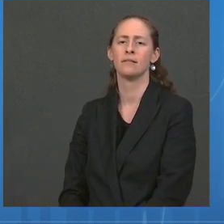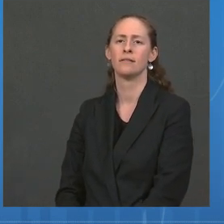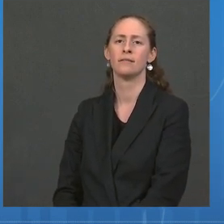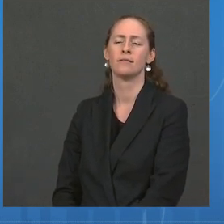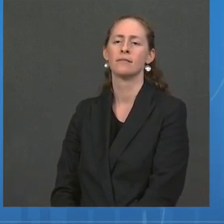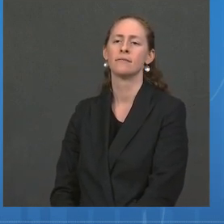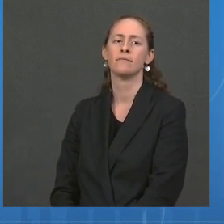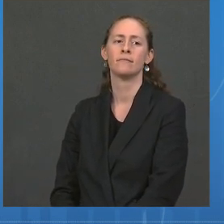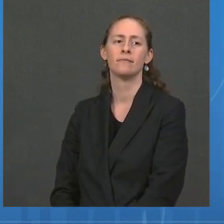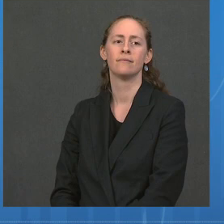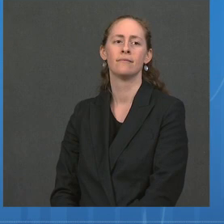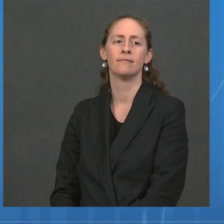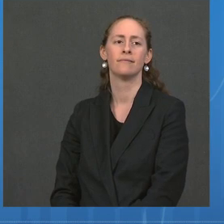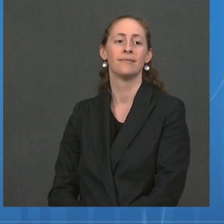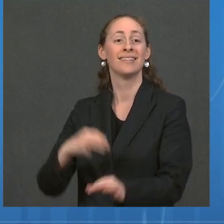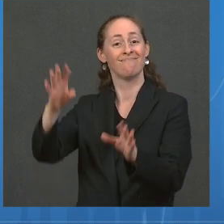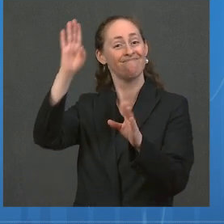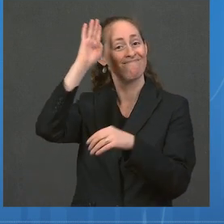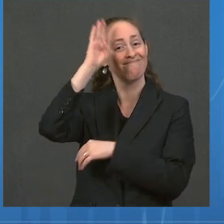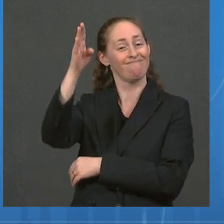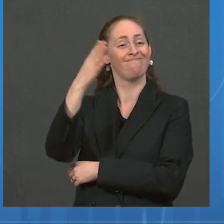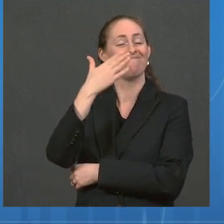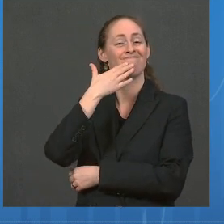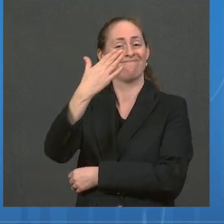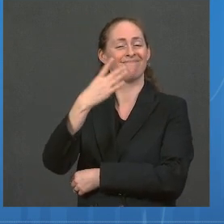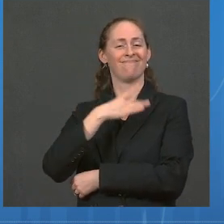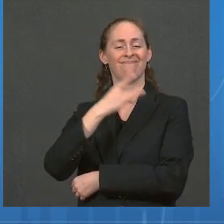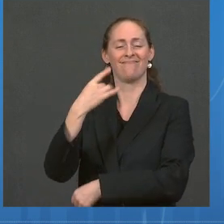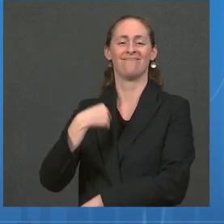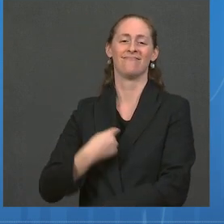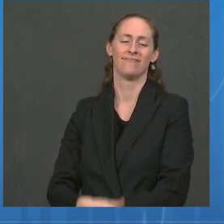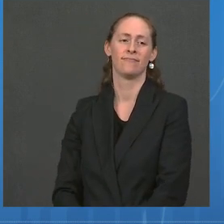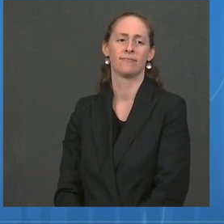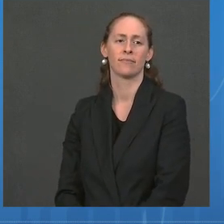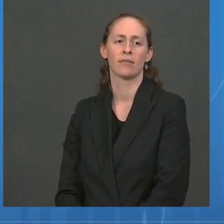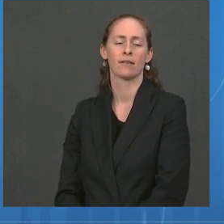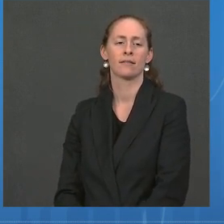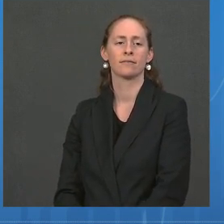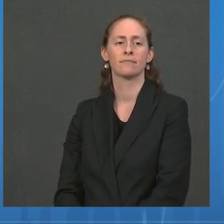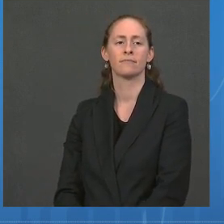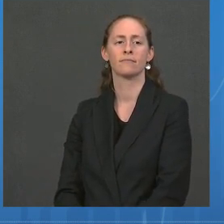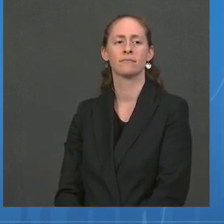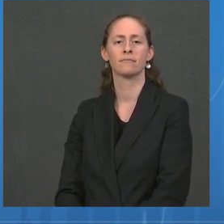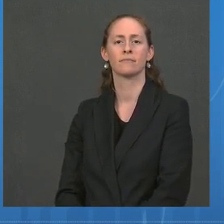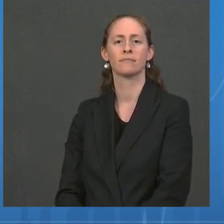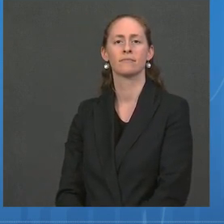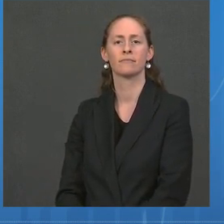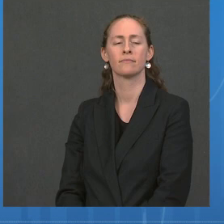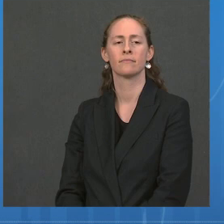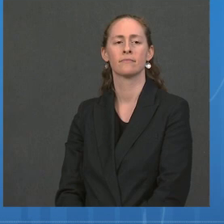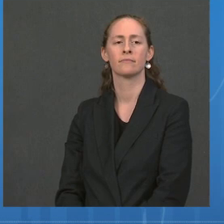The Press: Yeah. Hi, thanks for taking my question. With the advent of all these increasing numbers